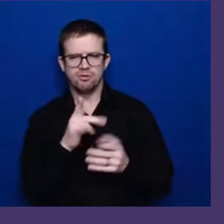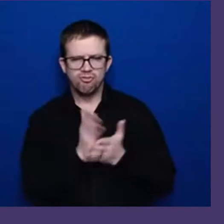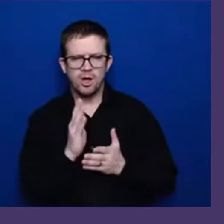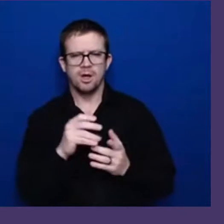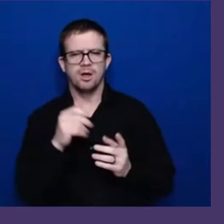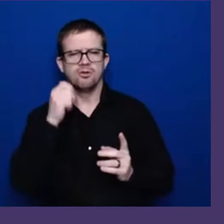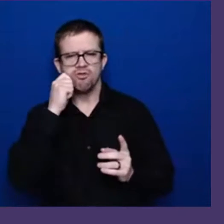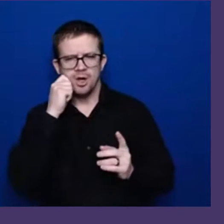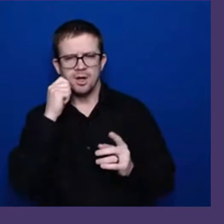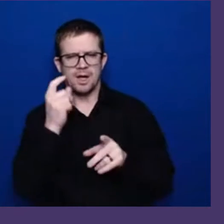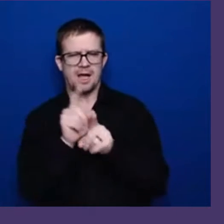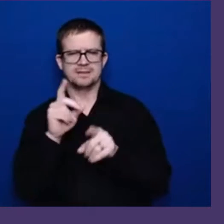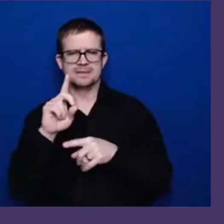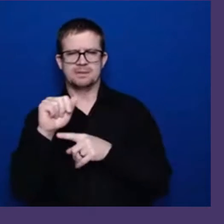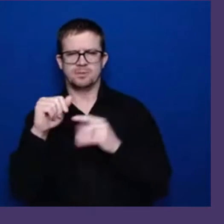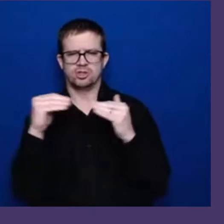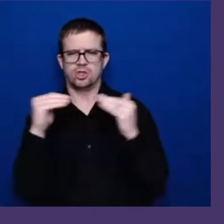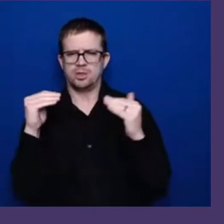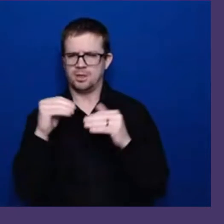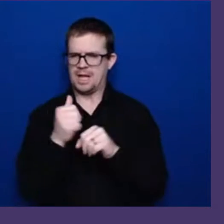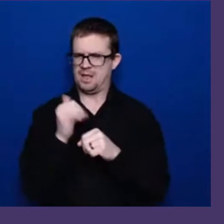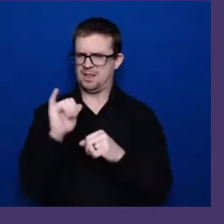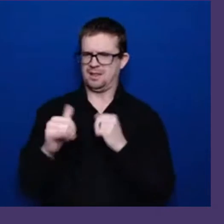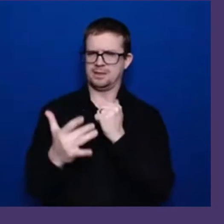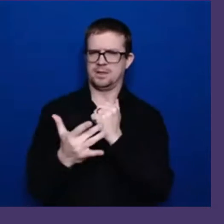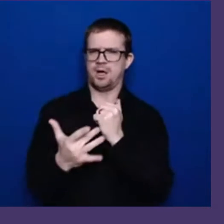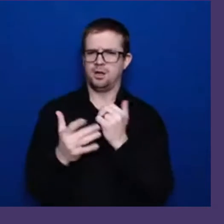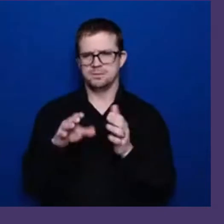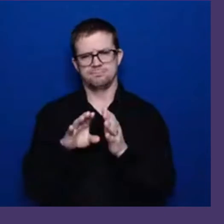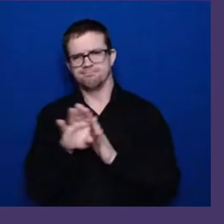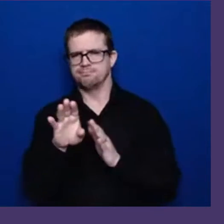but also the society around us. Check it out.